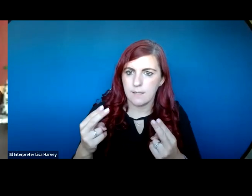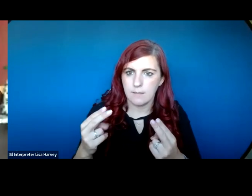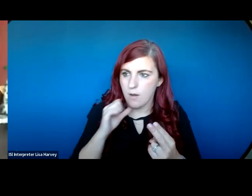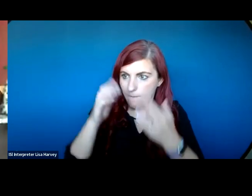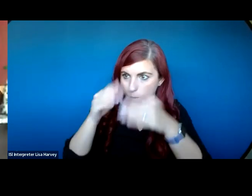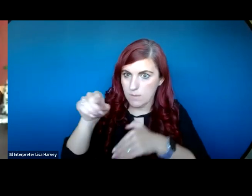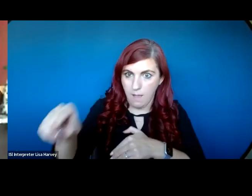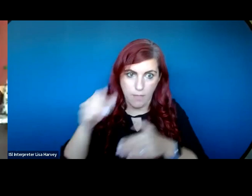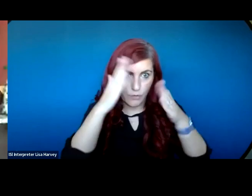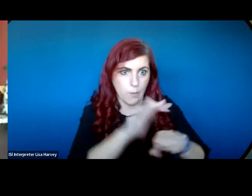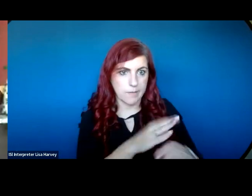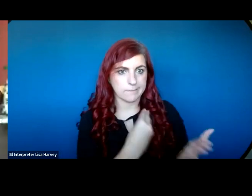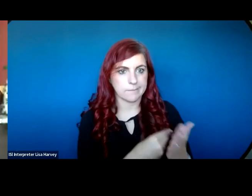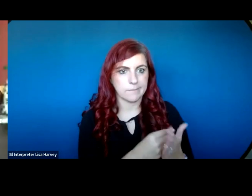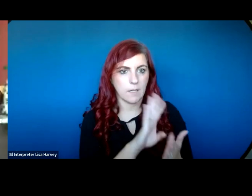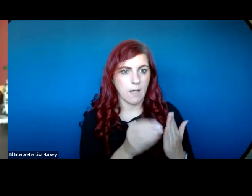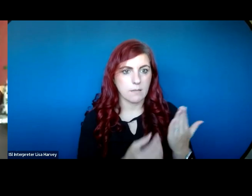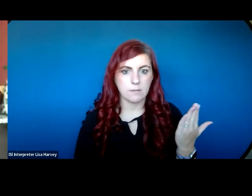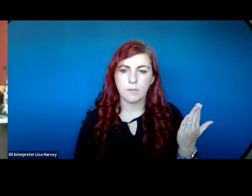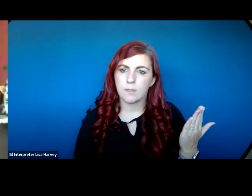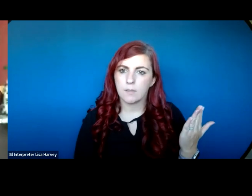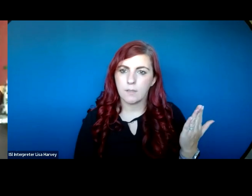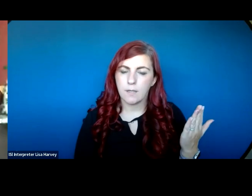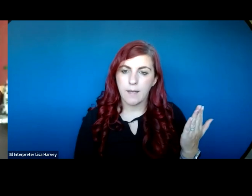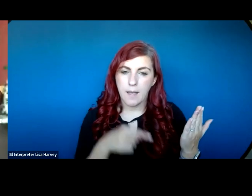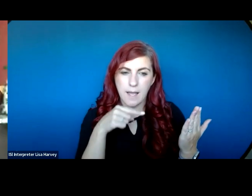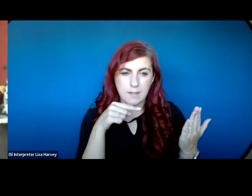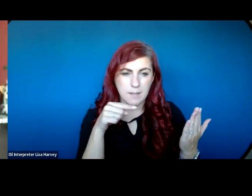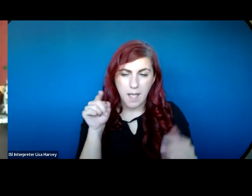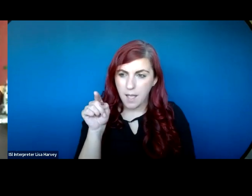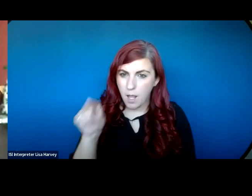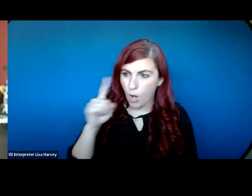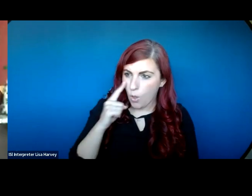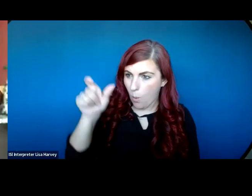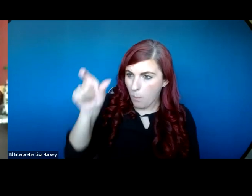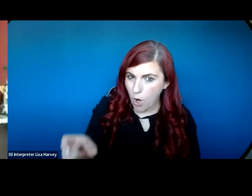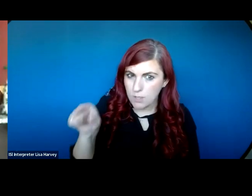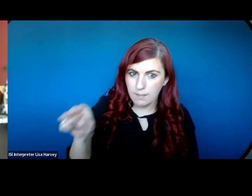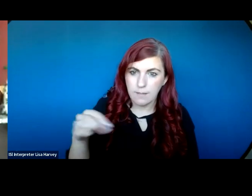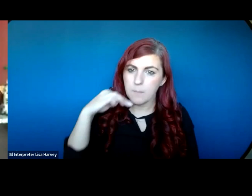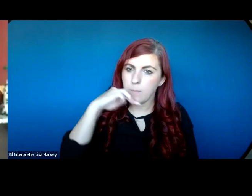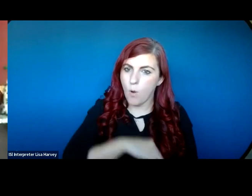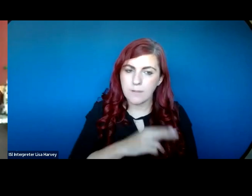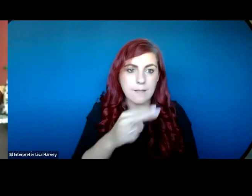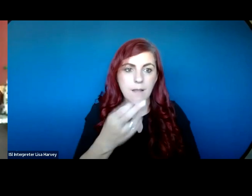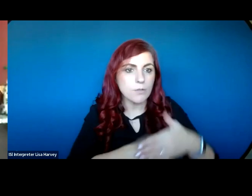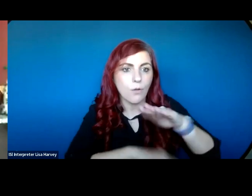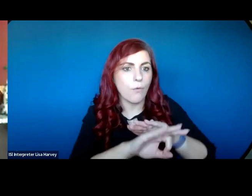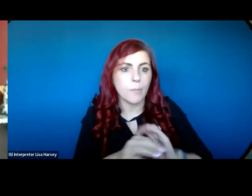That is hugely, hugely important. It is not a government cash exercise.